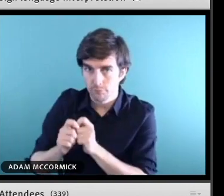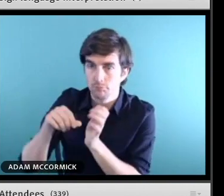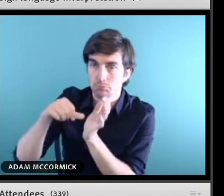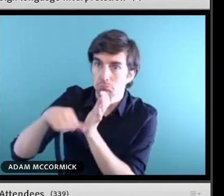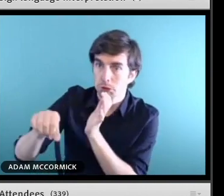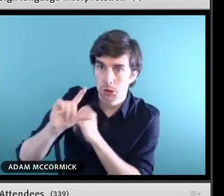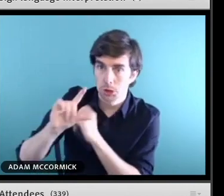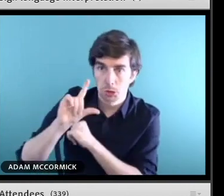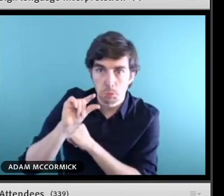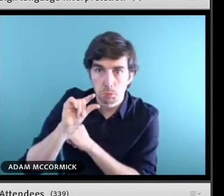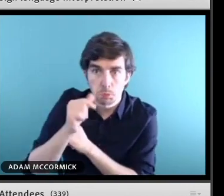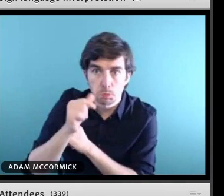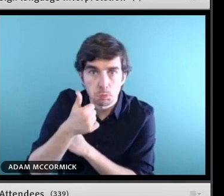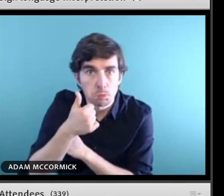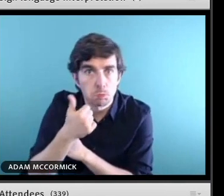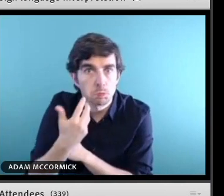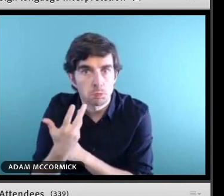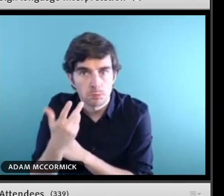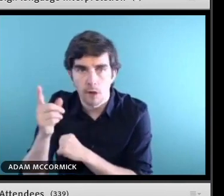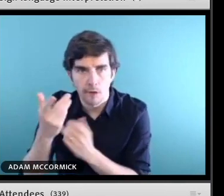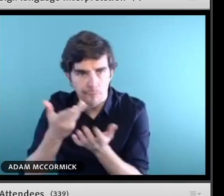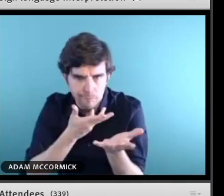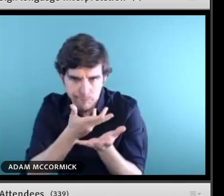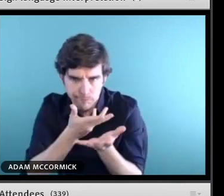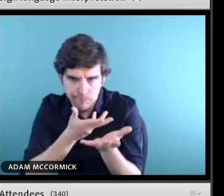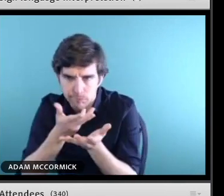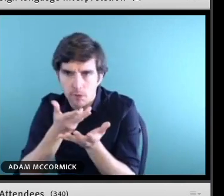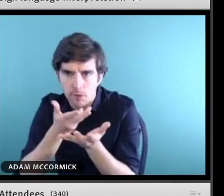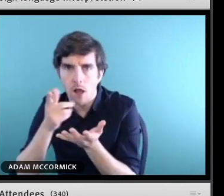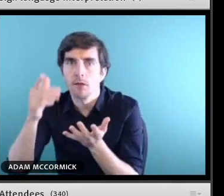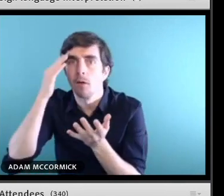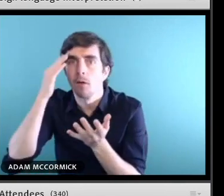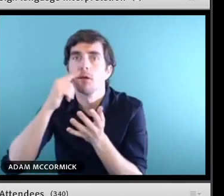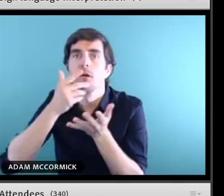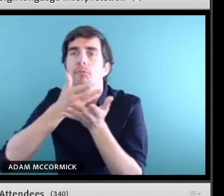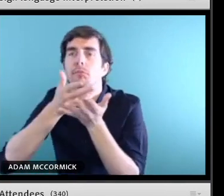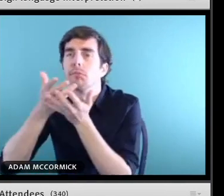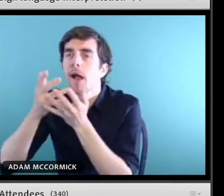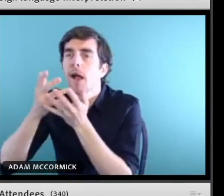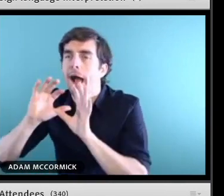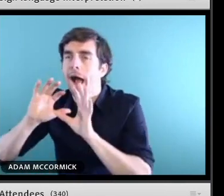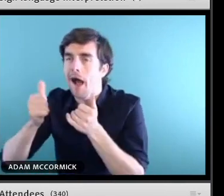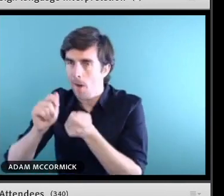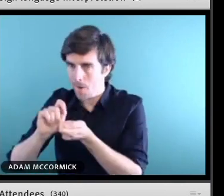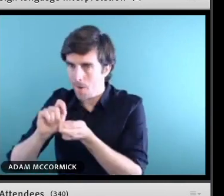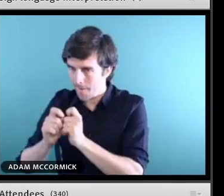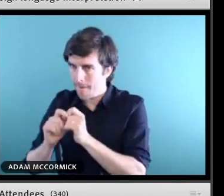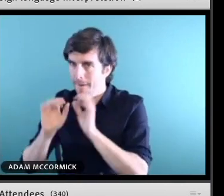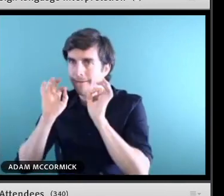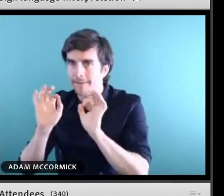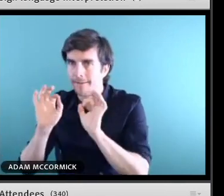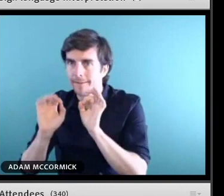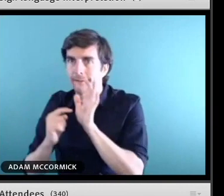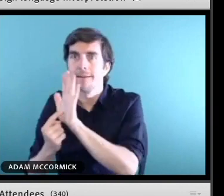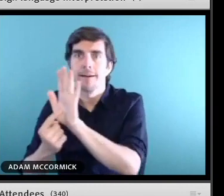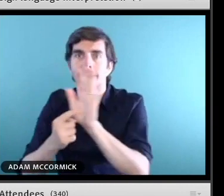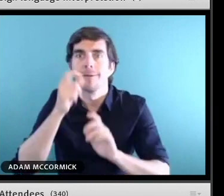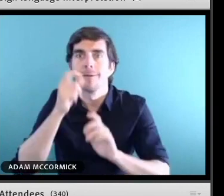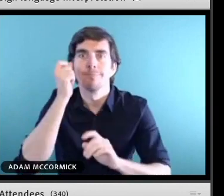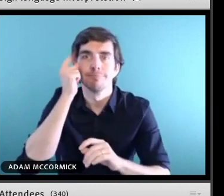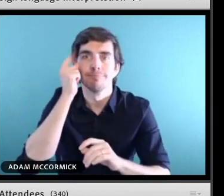a link to the web page. Thank you. >> ANGHARAD LAING: Thank you, Kirstin. It's